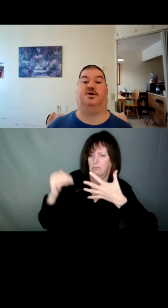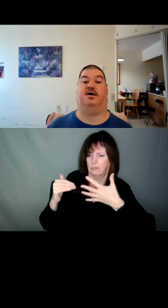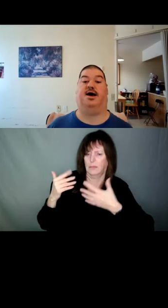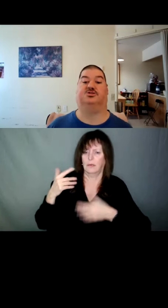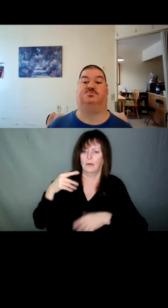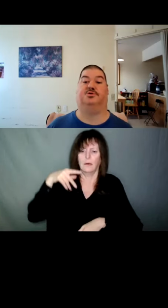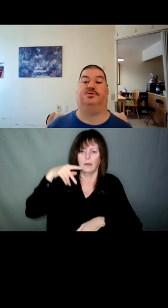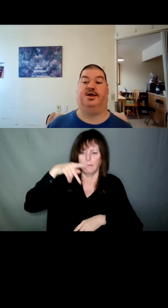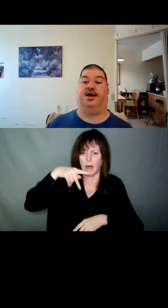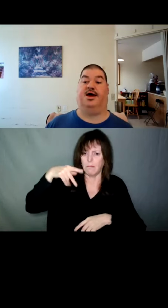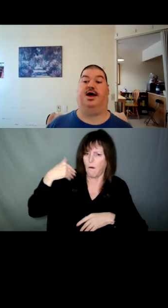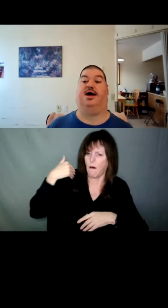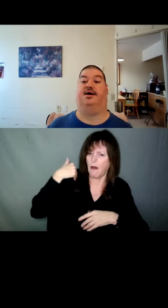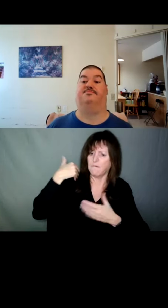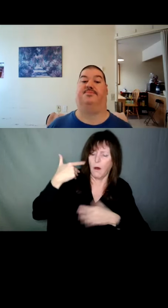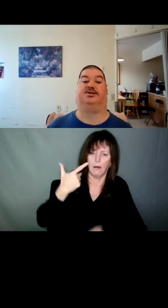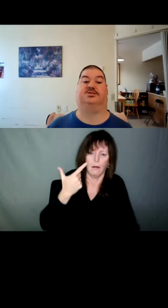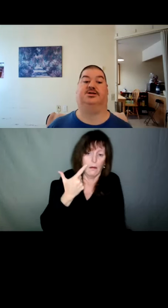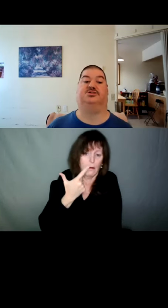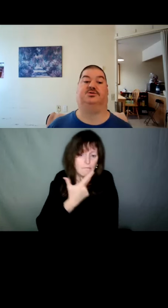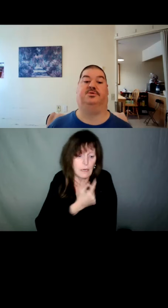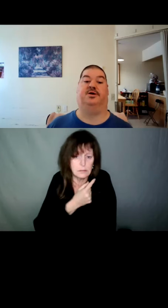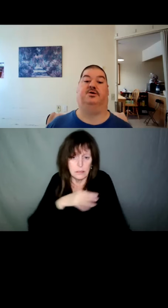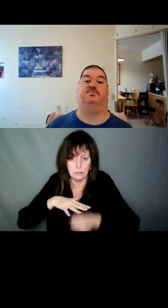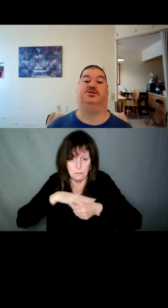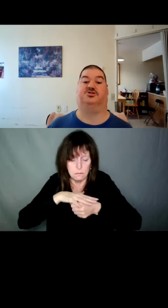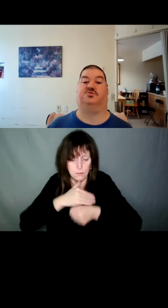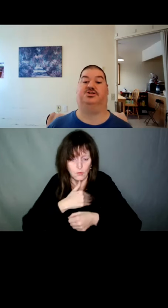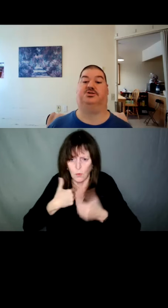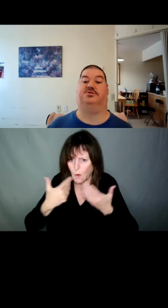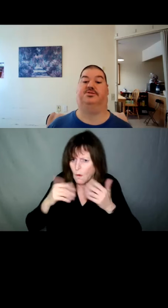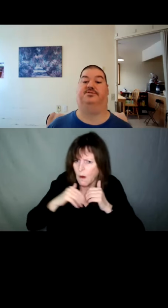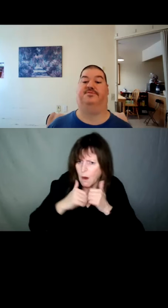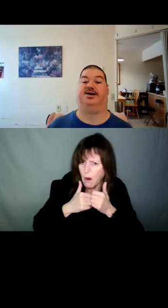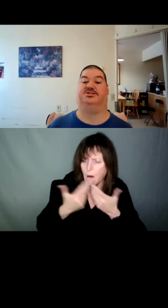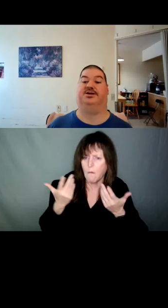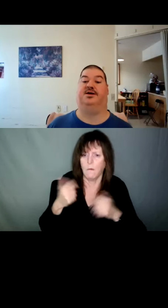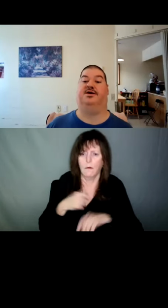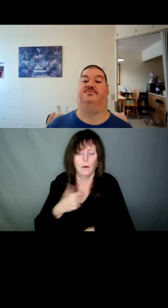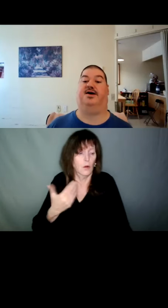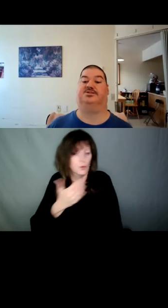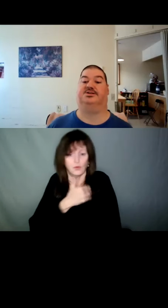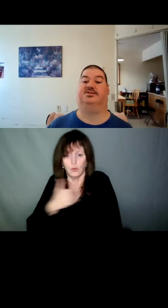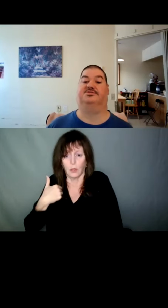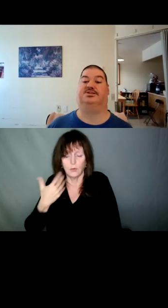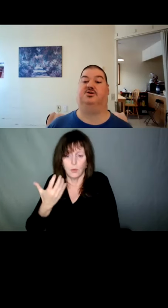In your handouts as well as PowerPoint